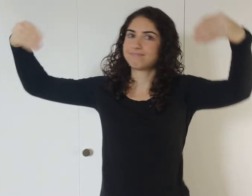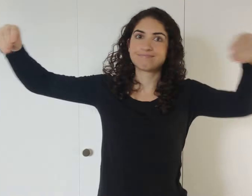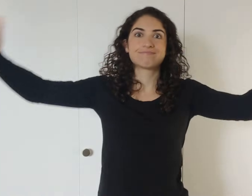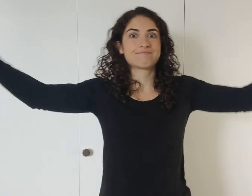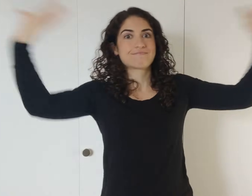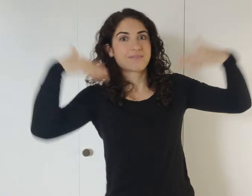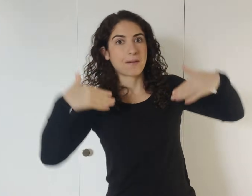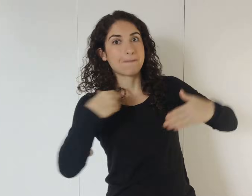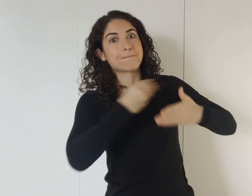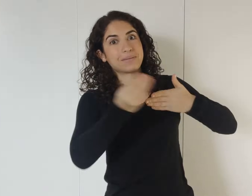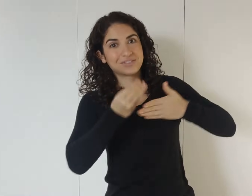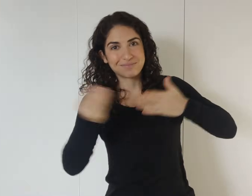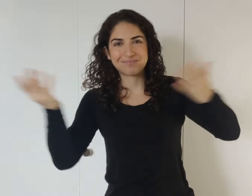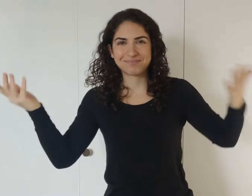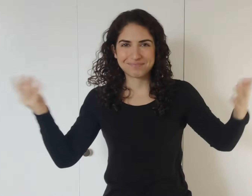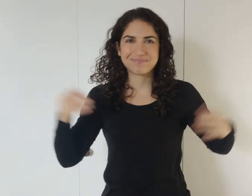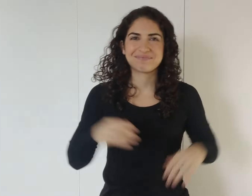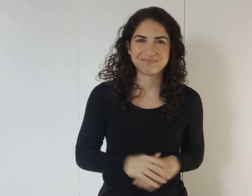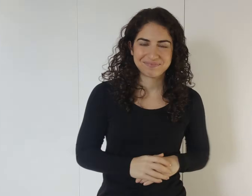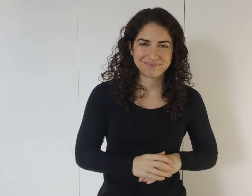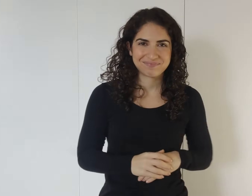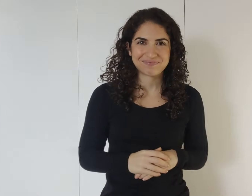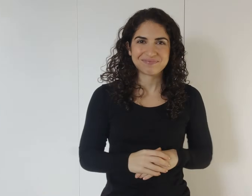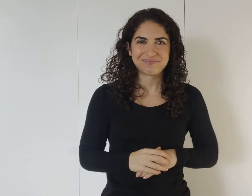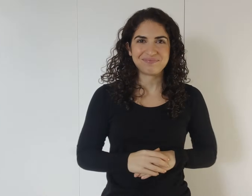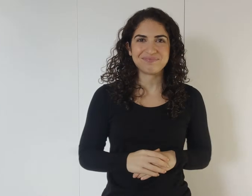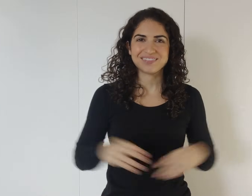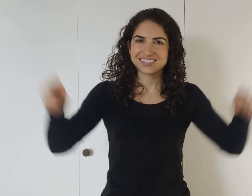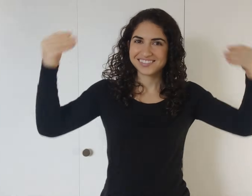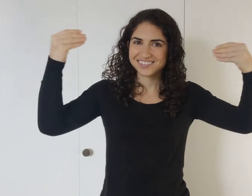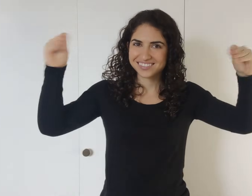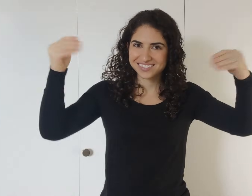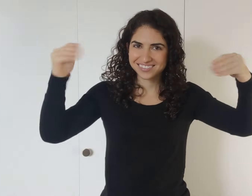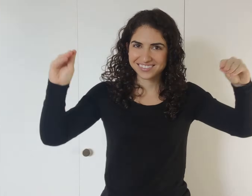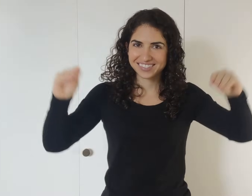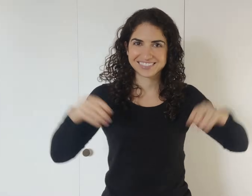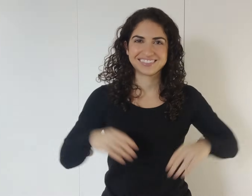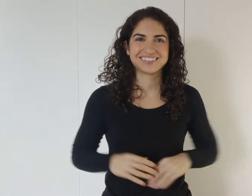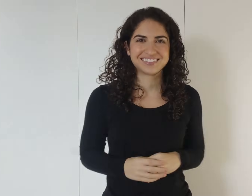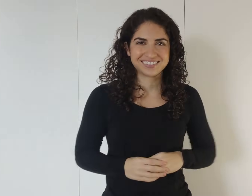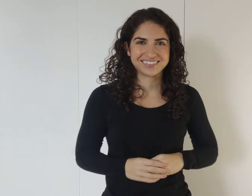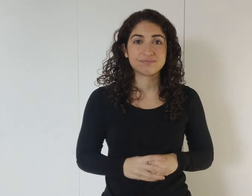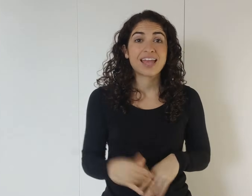saying "Come and shop!" STORE.